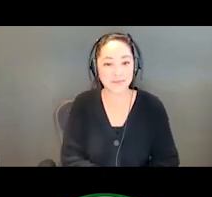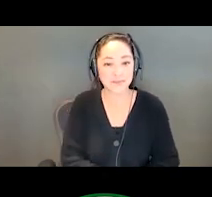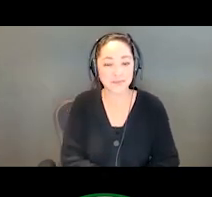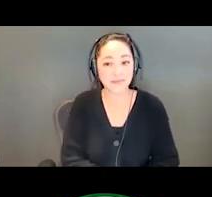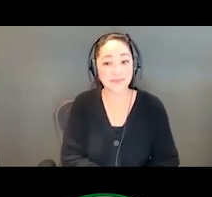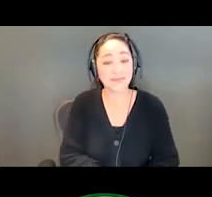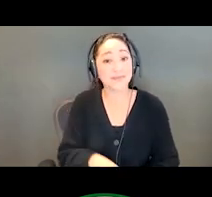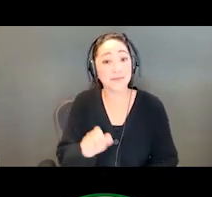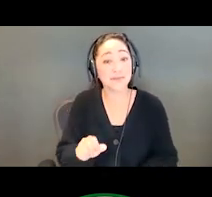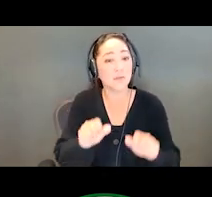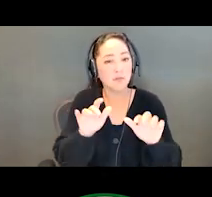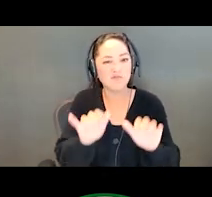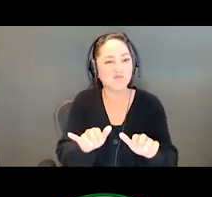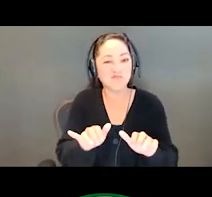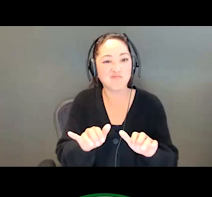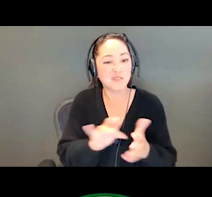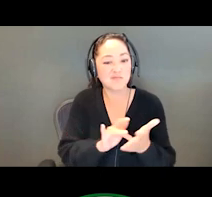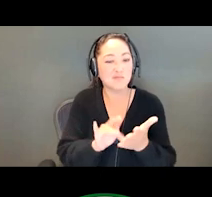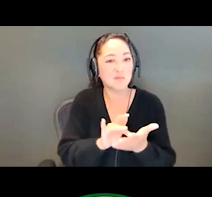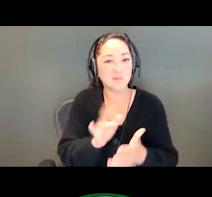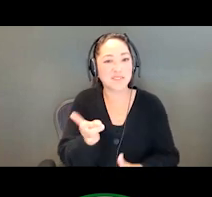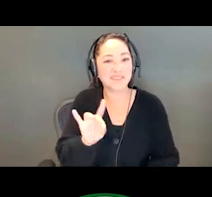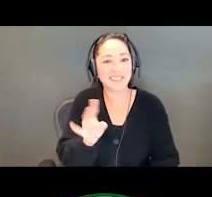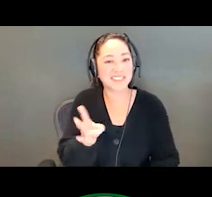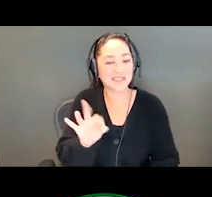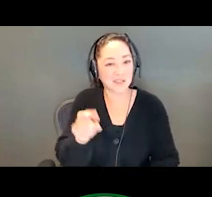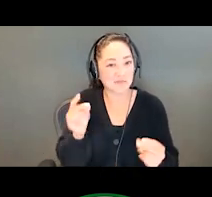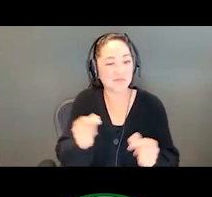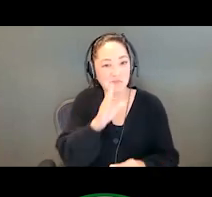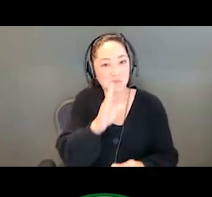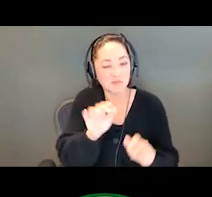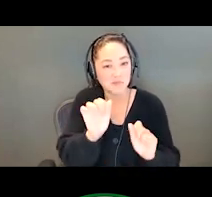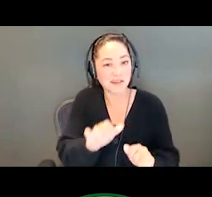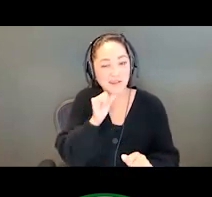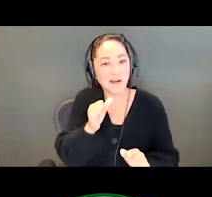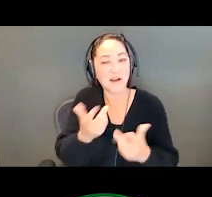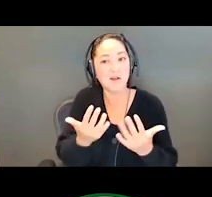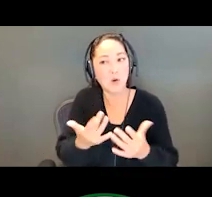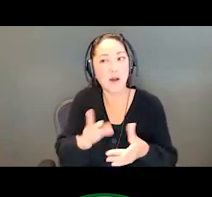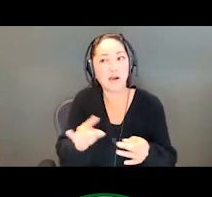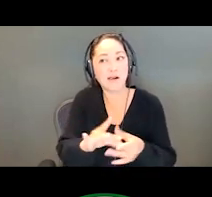You can type the extension in right away without listening to the UHN preamble.